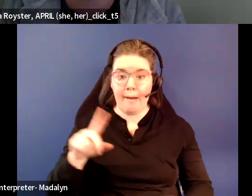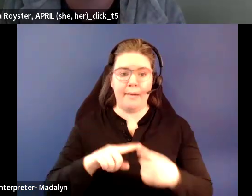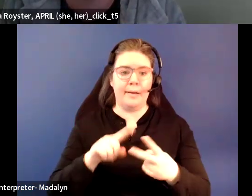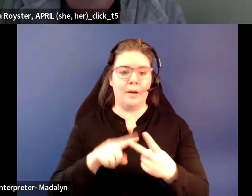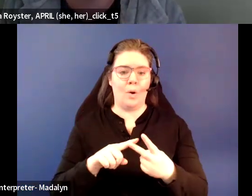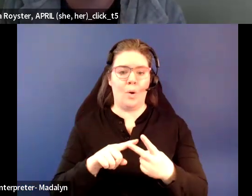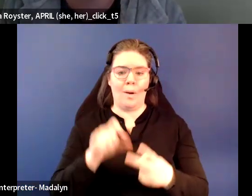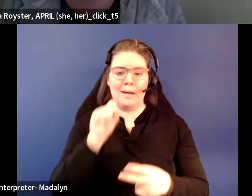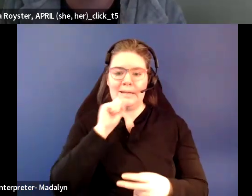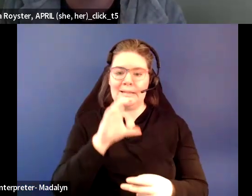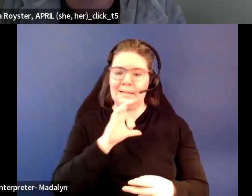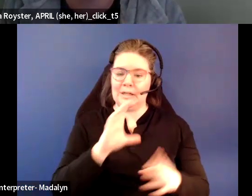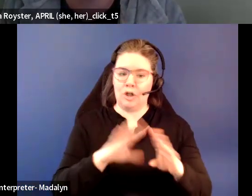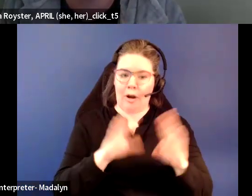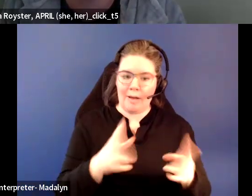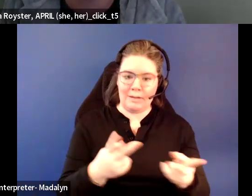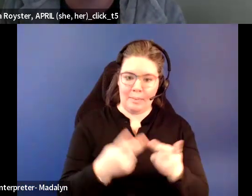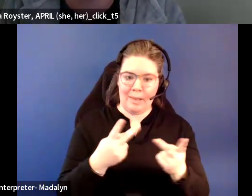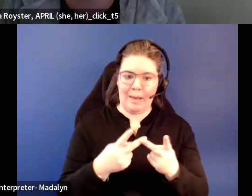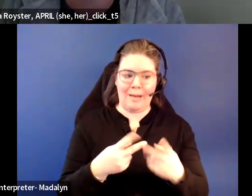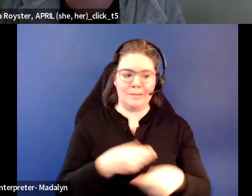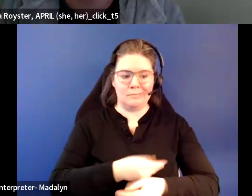Carolyn Grawi: and so they've been getting some flu shots in some of those spots.